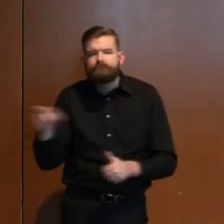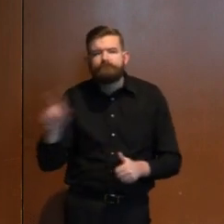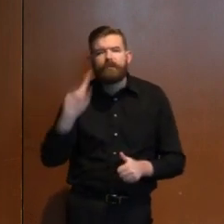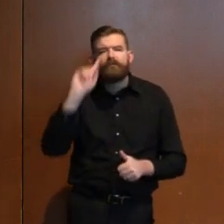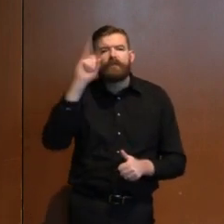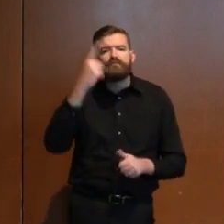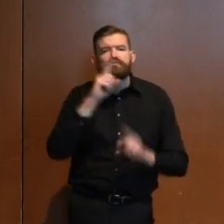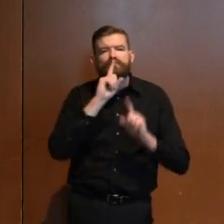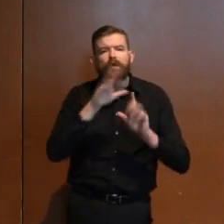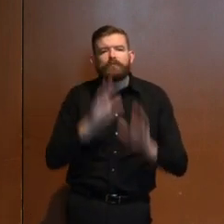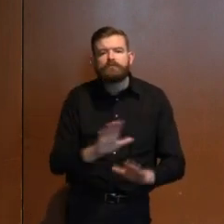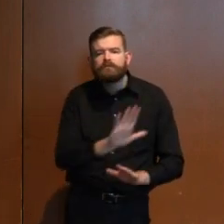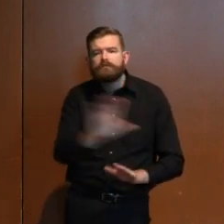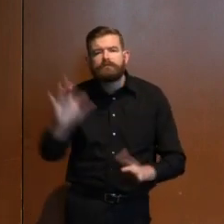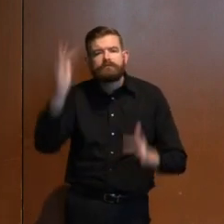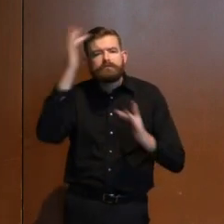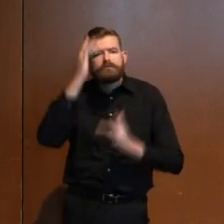THE SECOND ONE WAS TRACKING